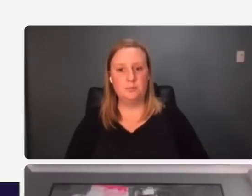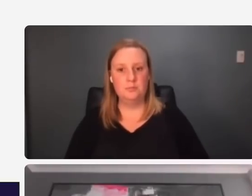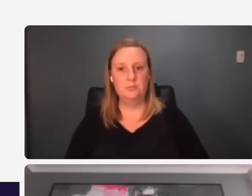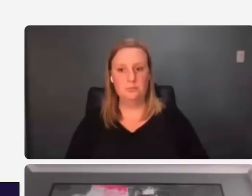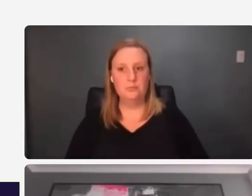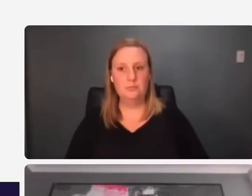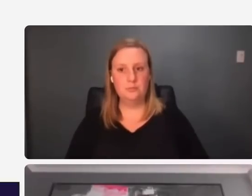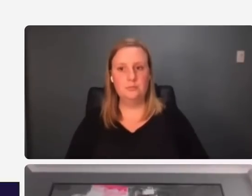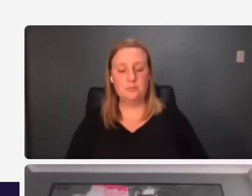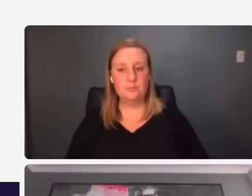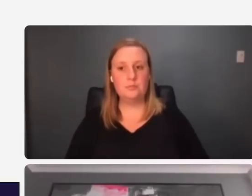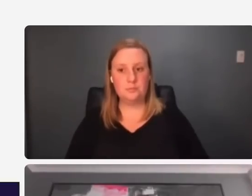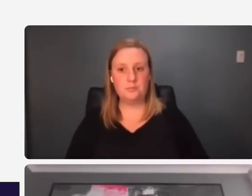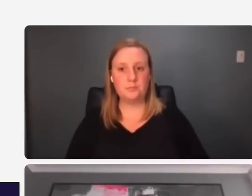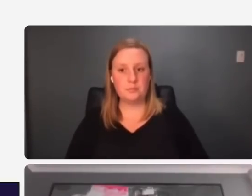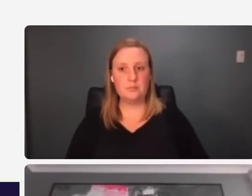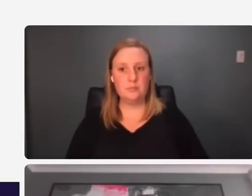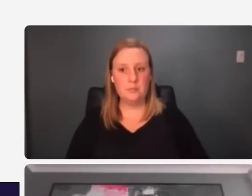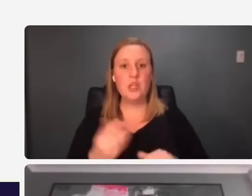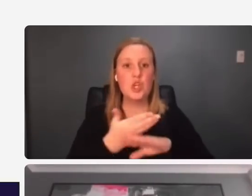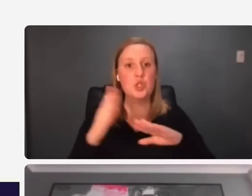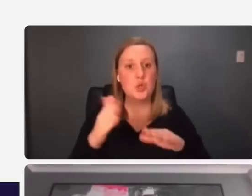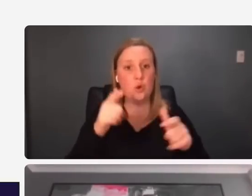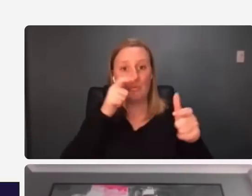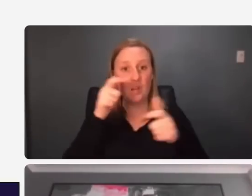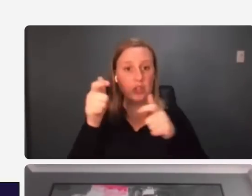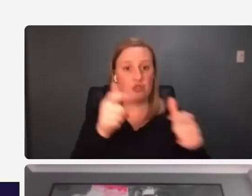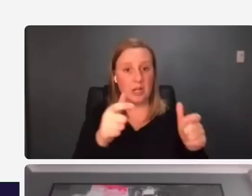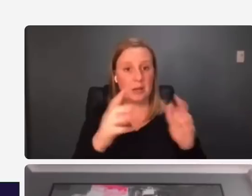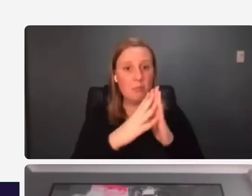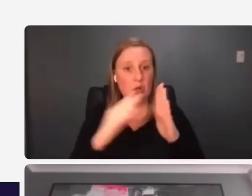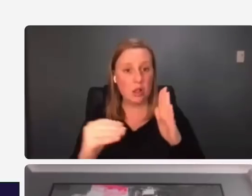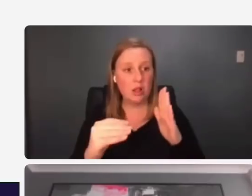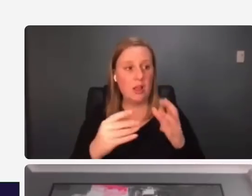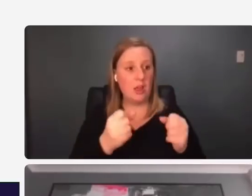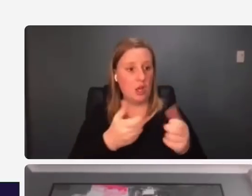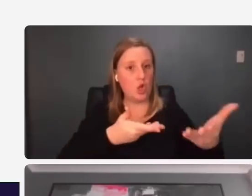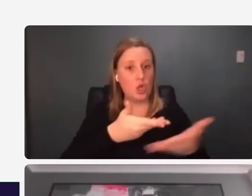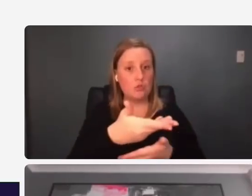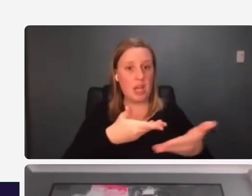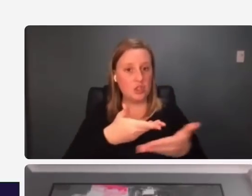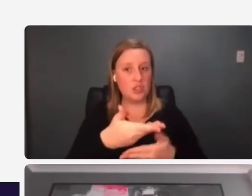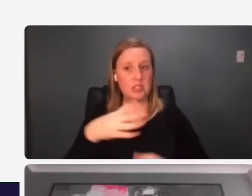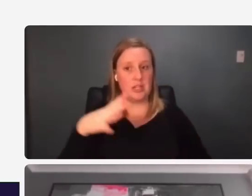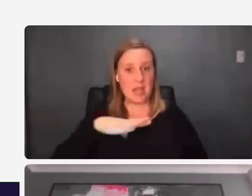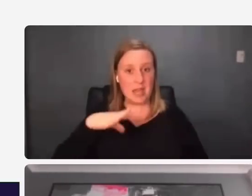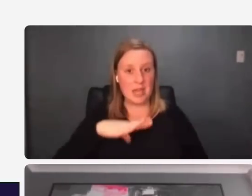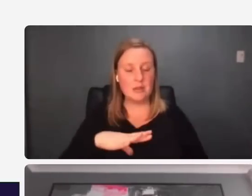consultation process on the new regulatory model is that we want to give you as much time as you possibly